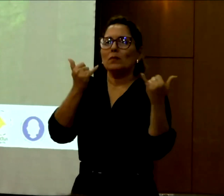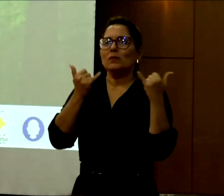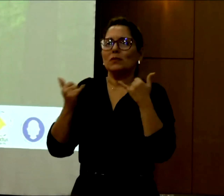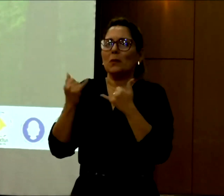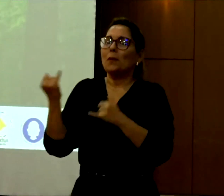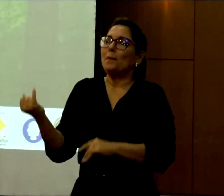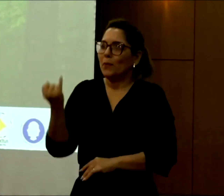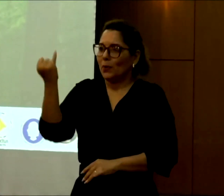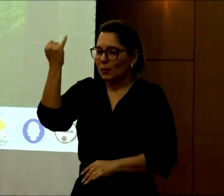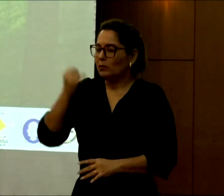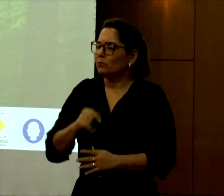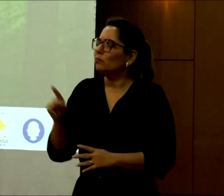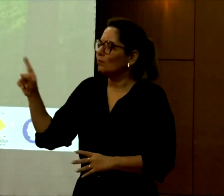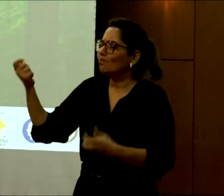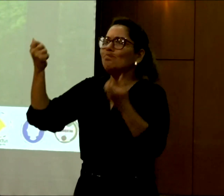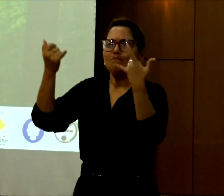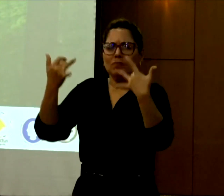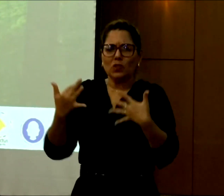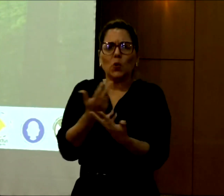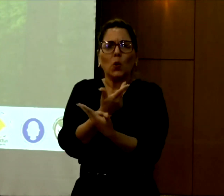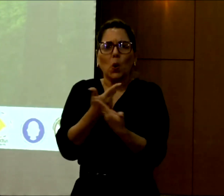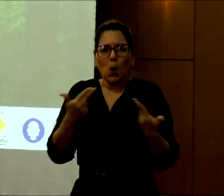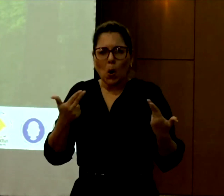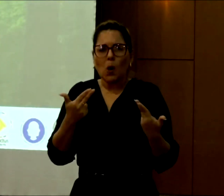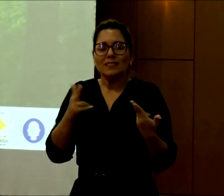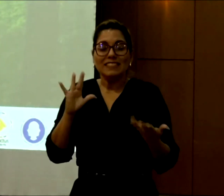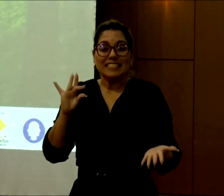you touched on an exact point that I I was going to ask the question about it, right